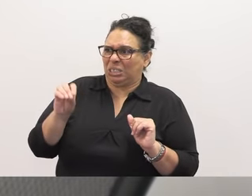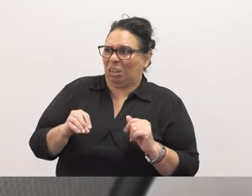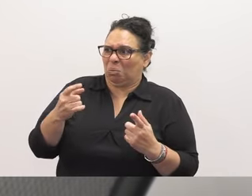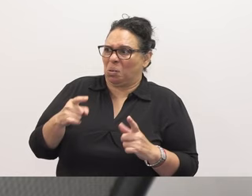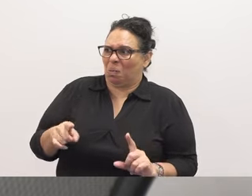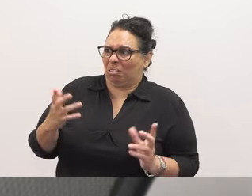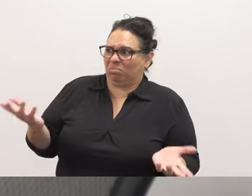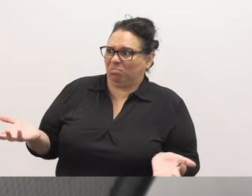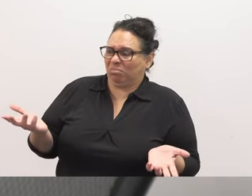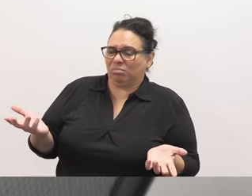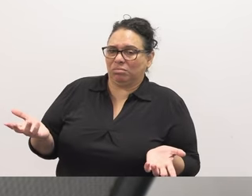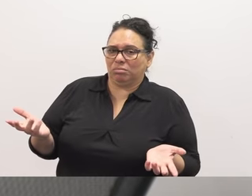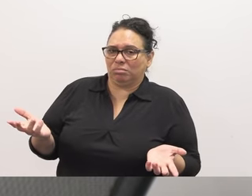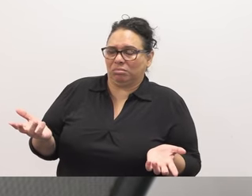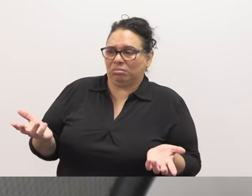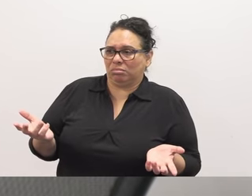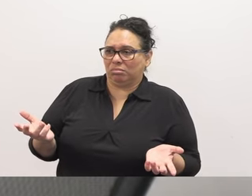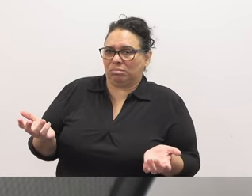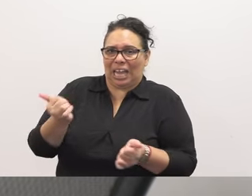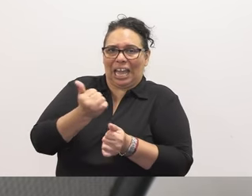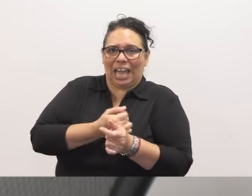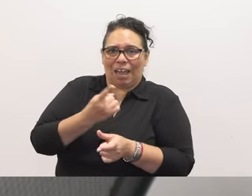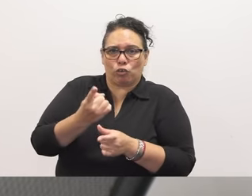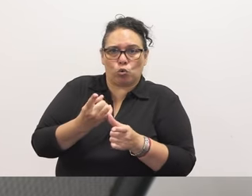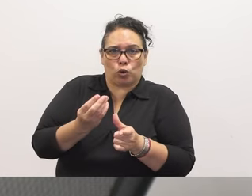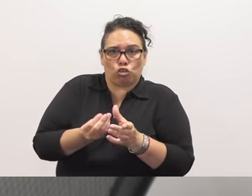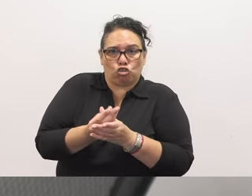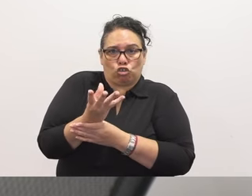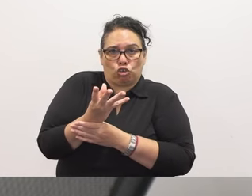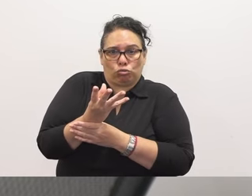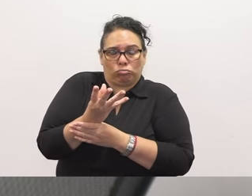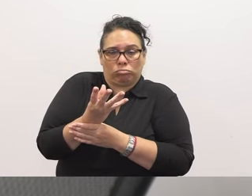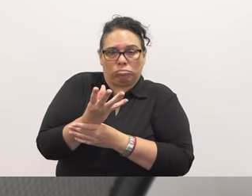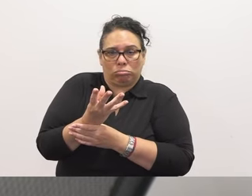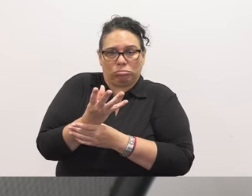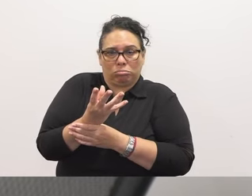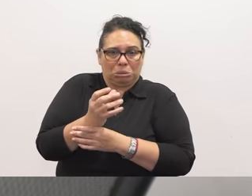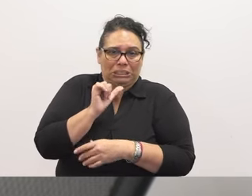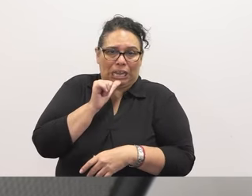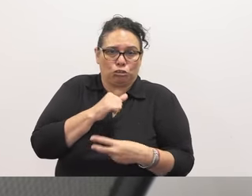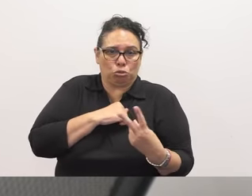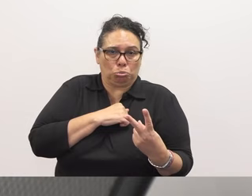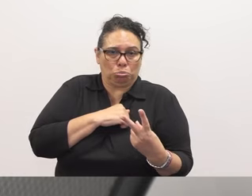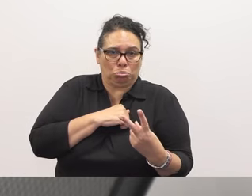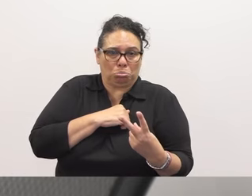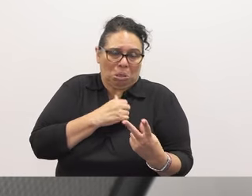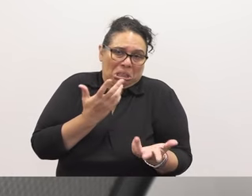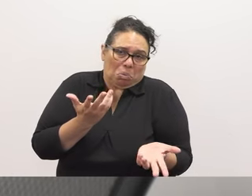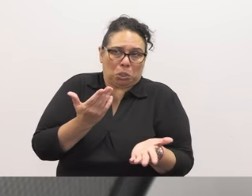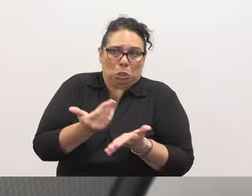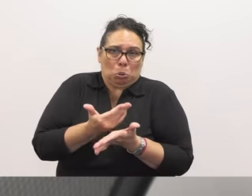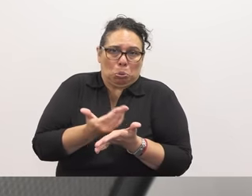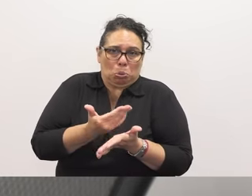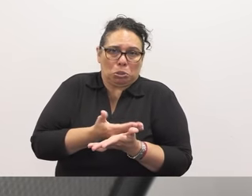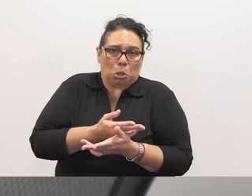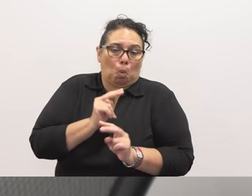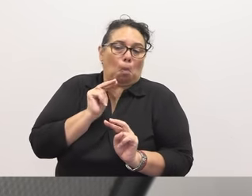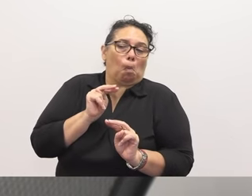And so we looked them up and everyone grew a year except for two, and the two were new. And so we have our eye on those kids.